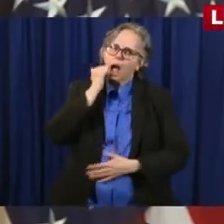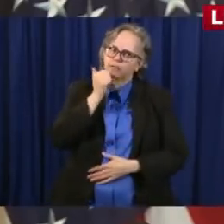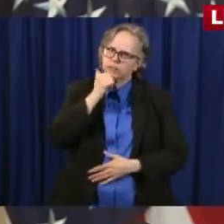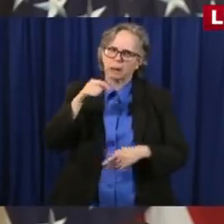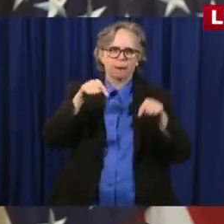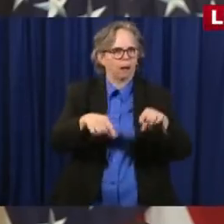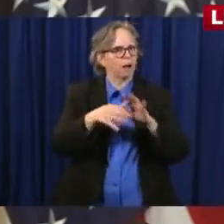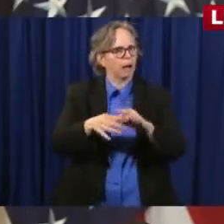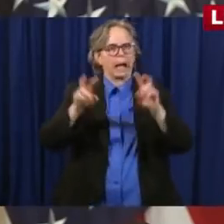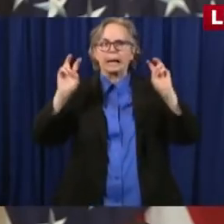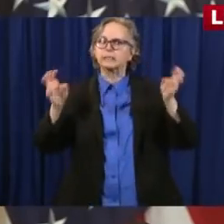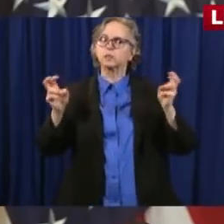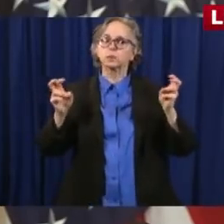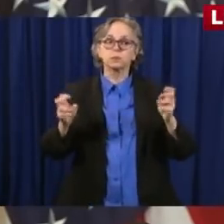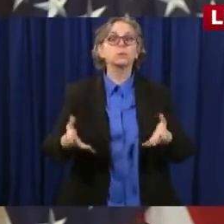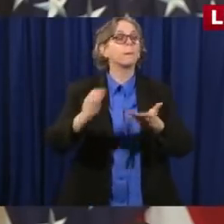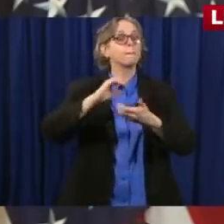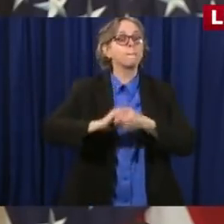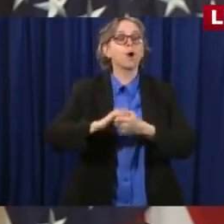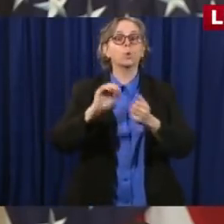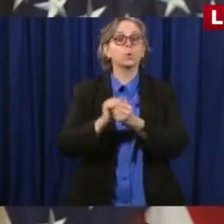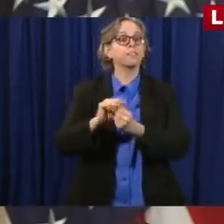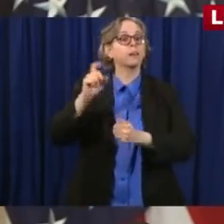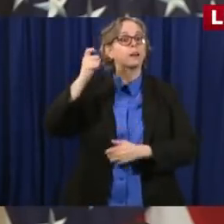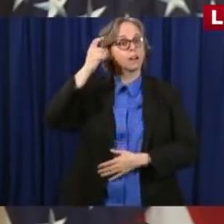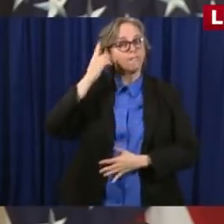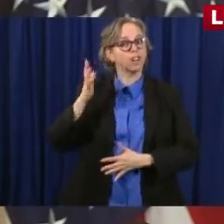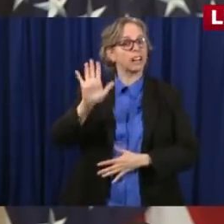THE GOVERNOR AND LIEUTENANT GOVERNOR HAVE ADDRESSED THIS ISSUE EVERY DAY.